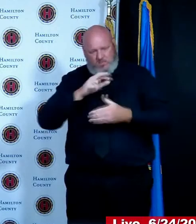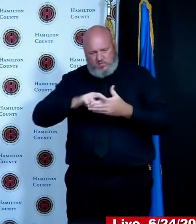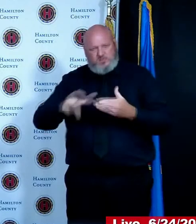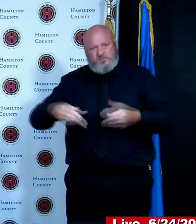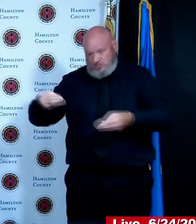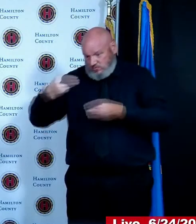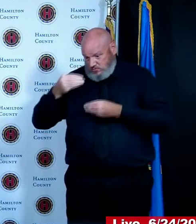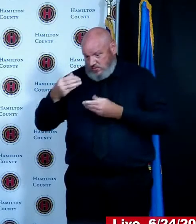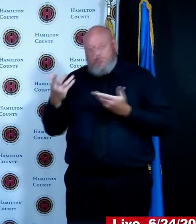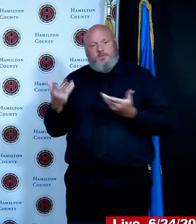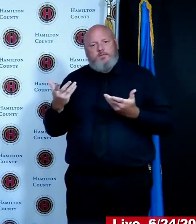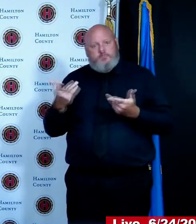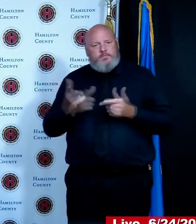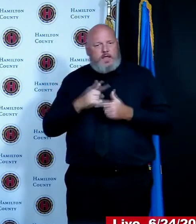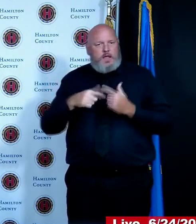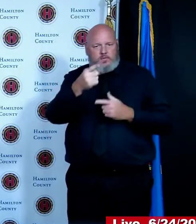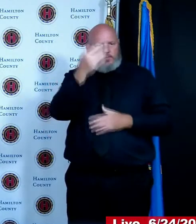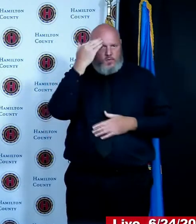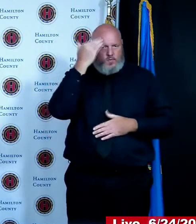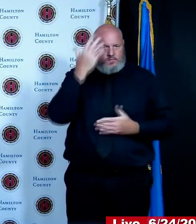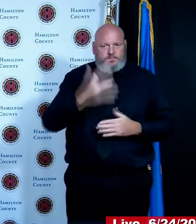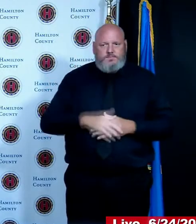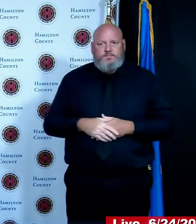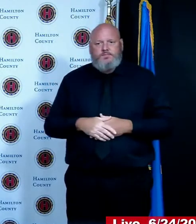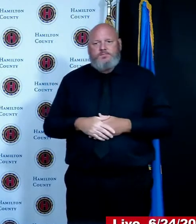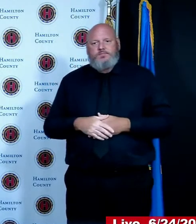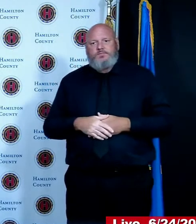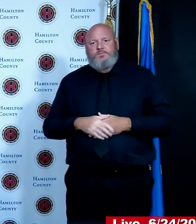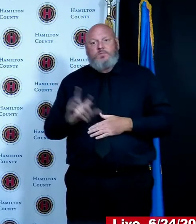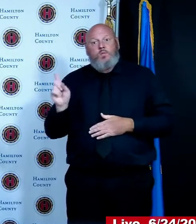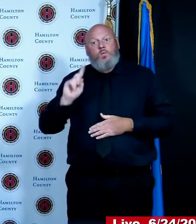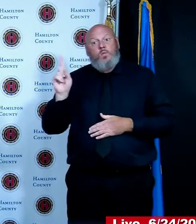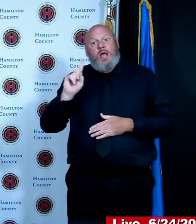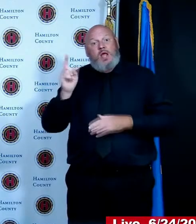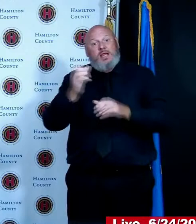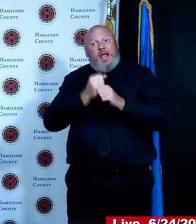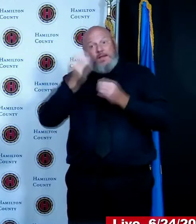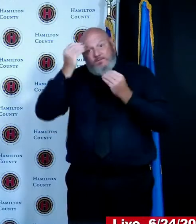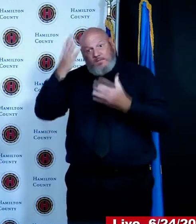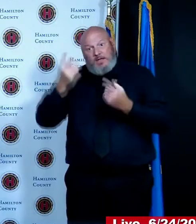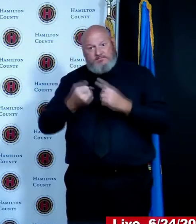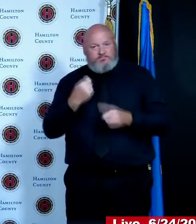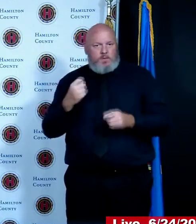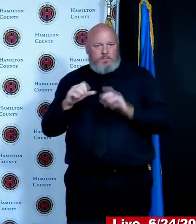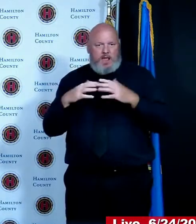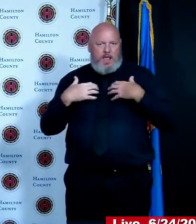sources like your local and state health departments thank you